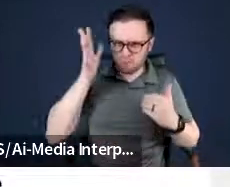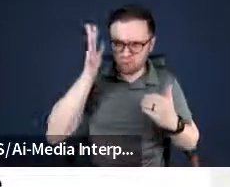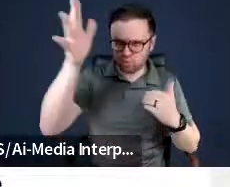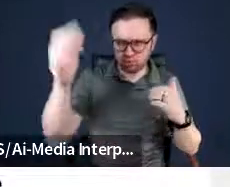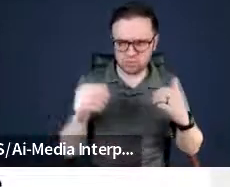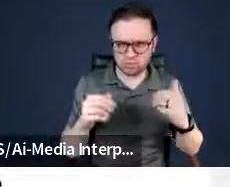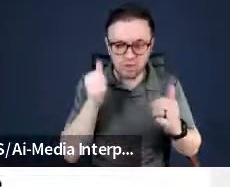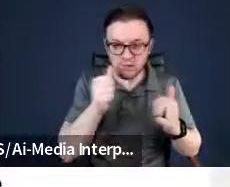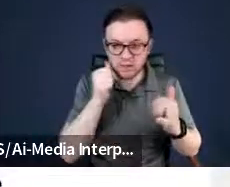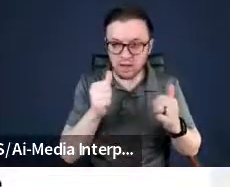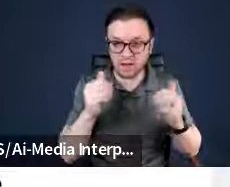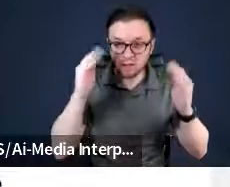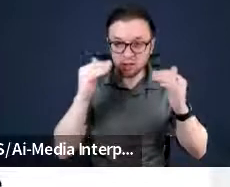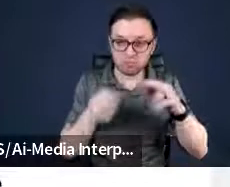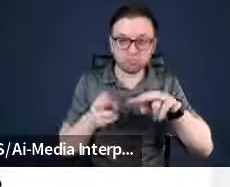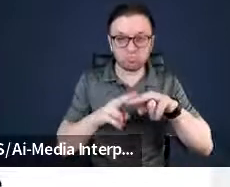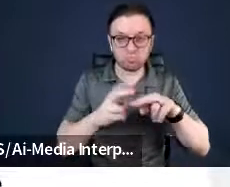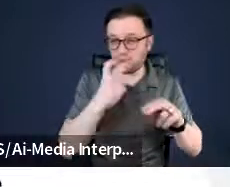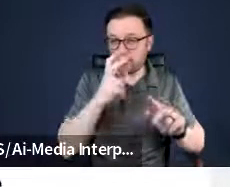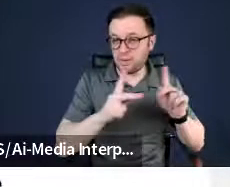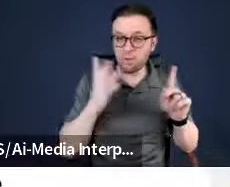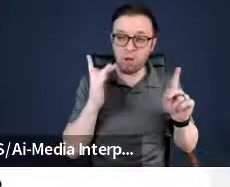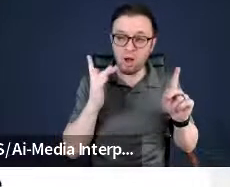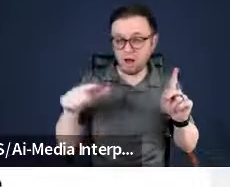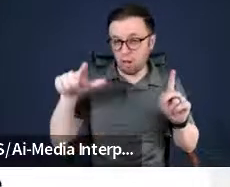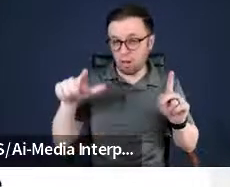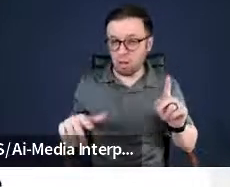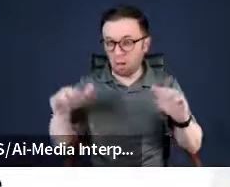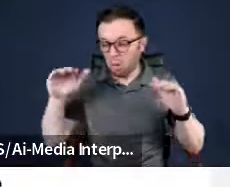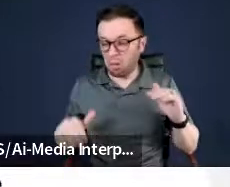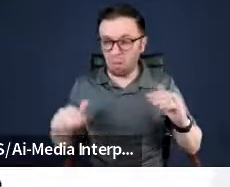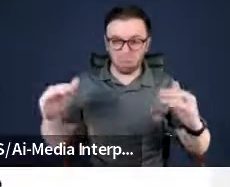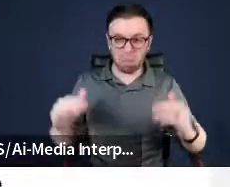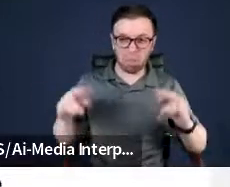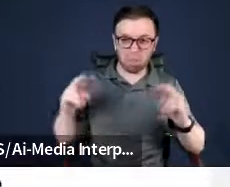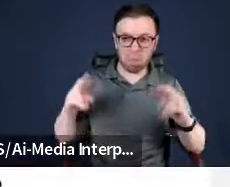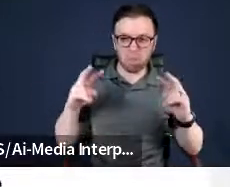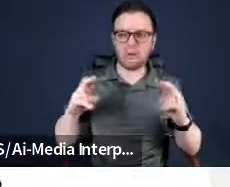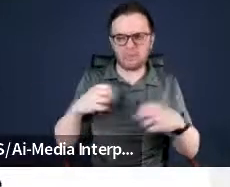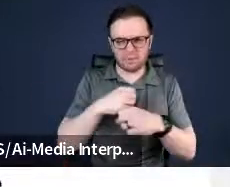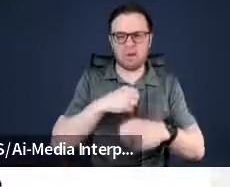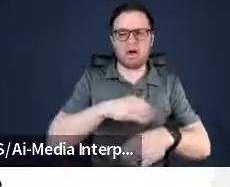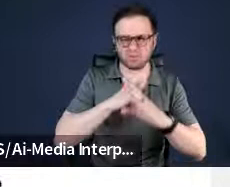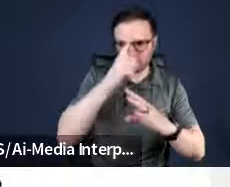The national Federation of the blind knows that blindness is not the characteristic that defines you or your future.